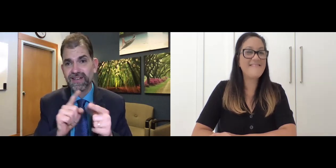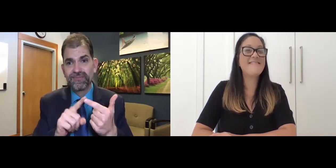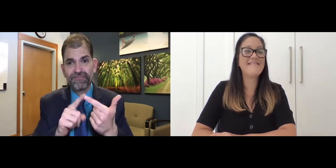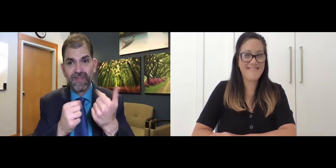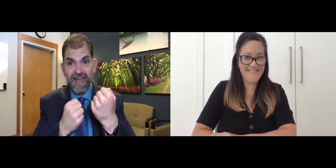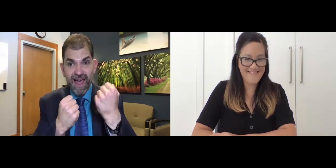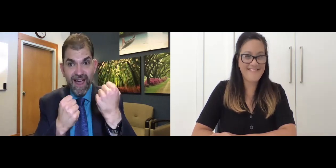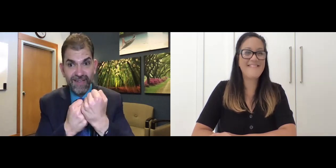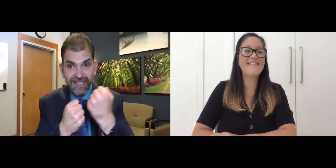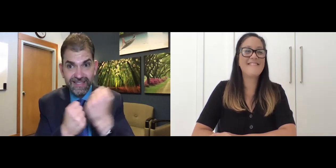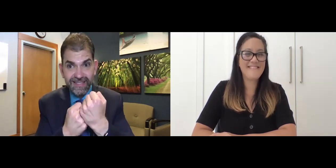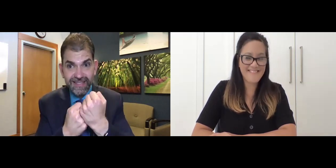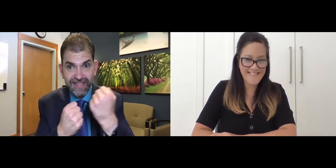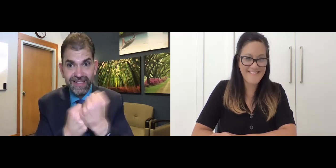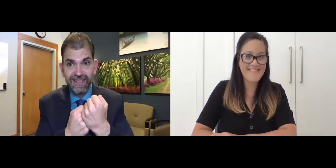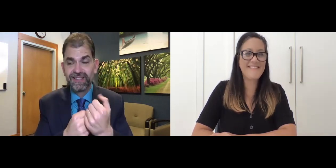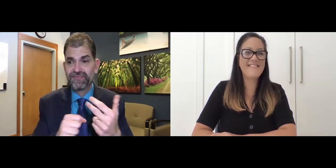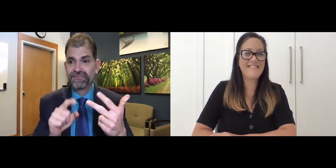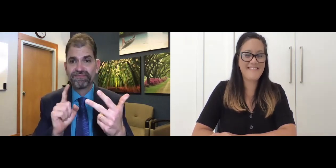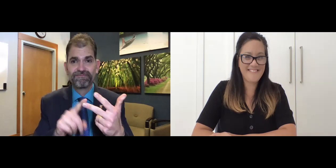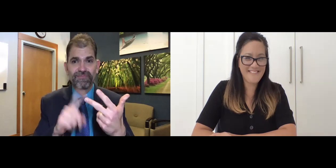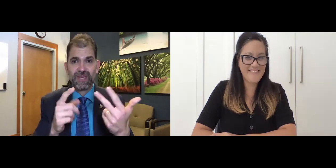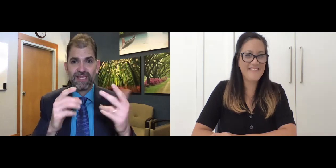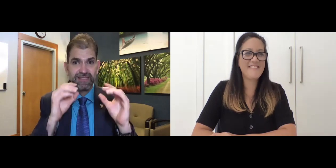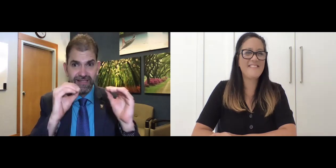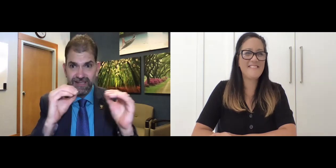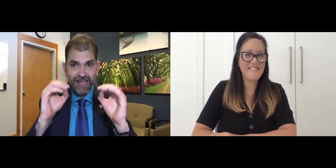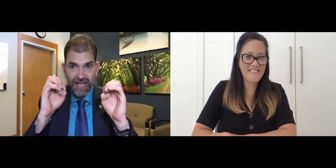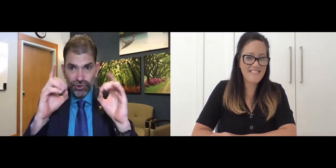mentorship, to get advocacy,